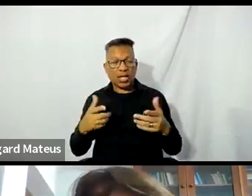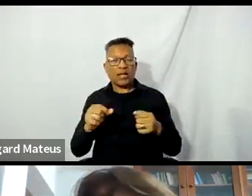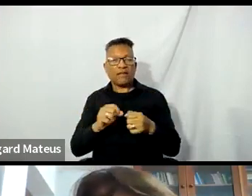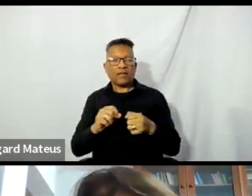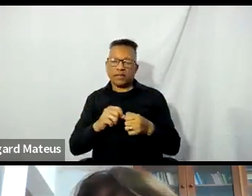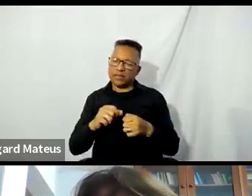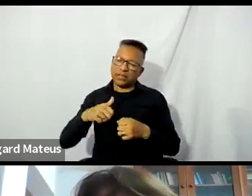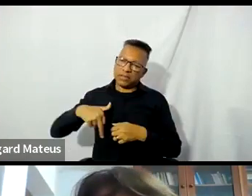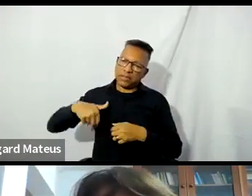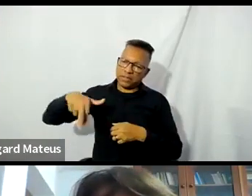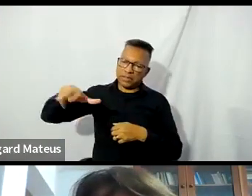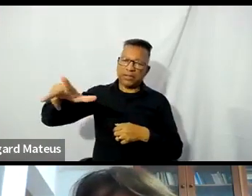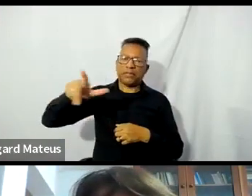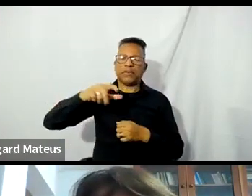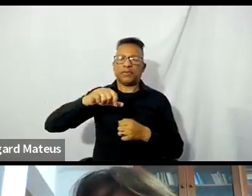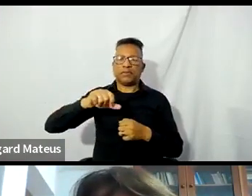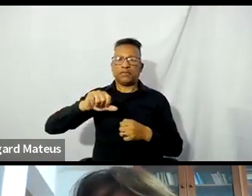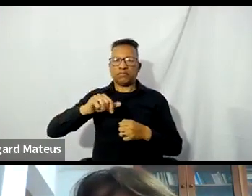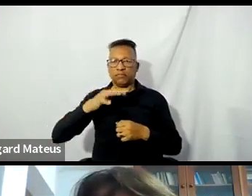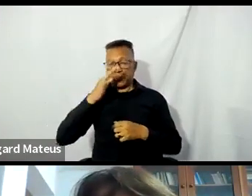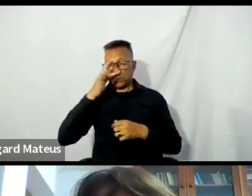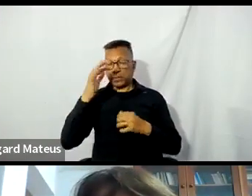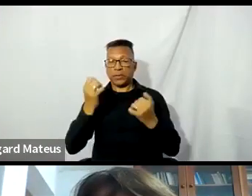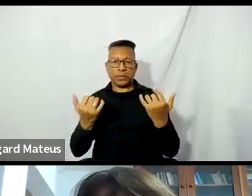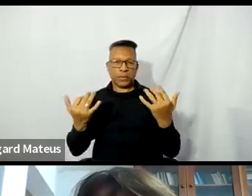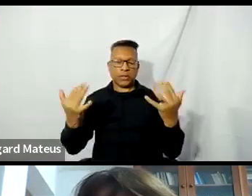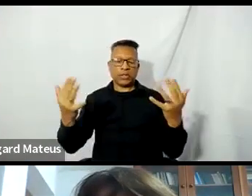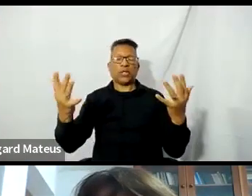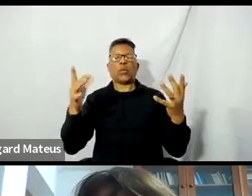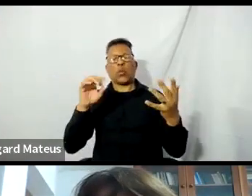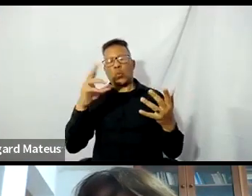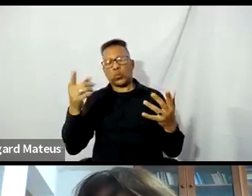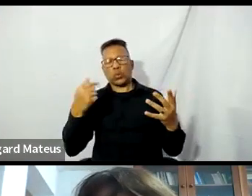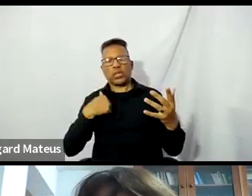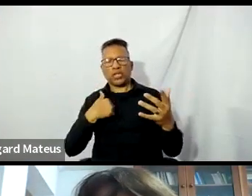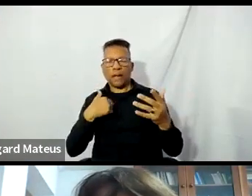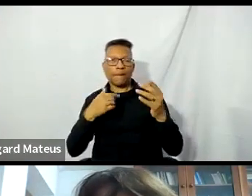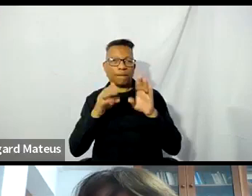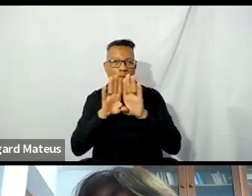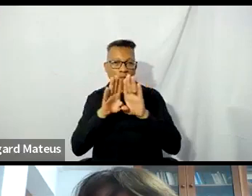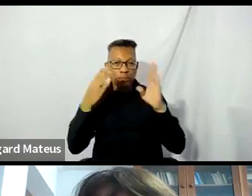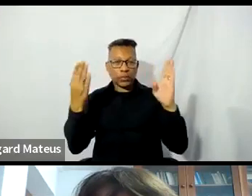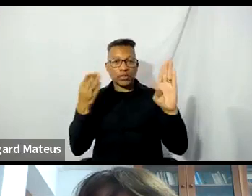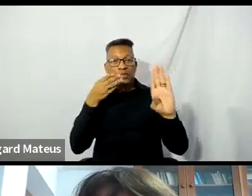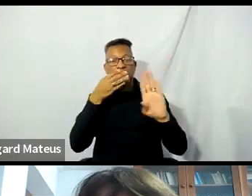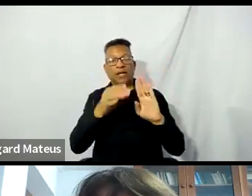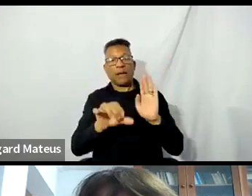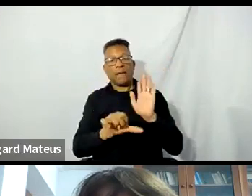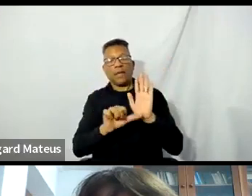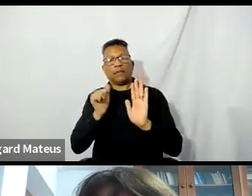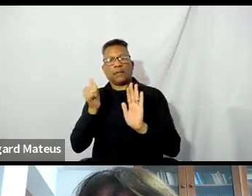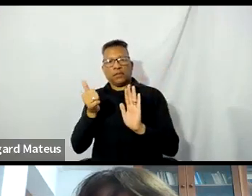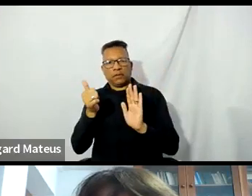, forgotten the garden to the to the dual dual that hat is first of all, it's hat is first of all it's an it's